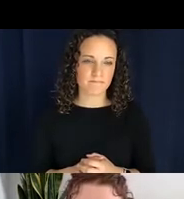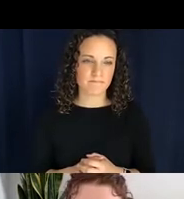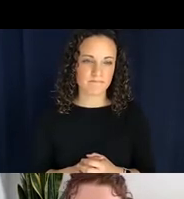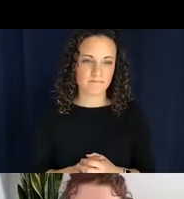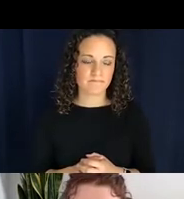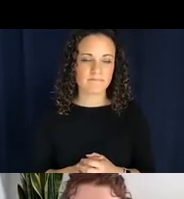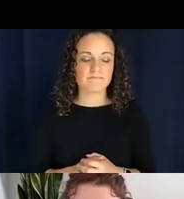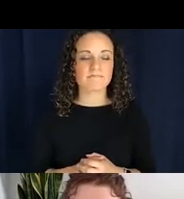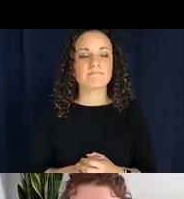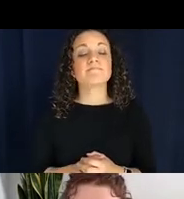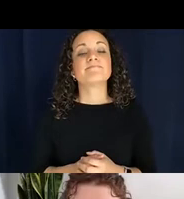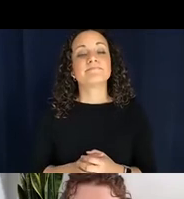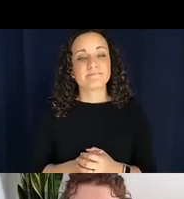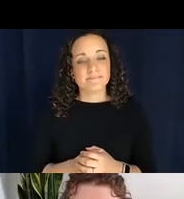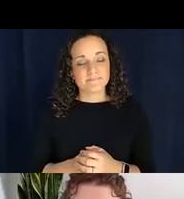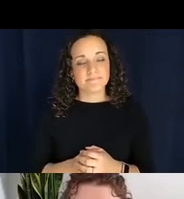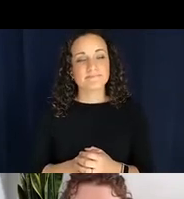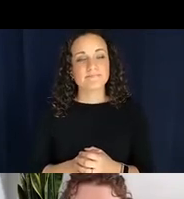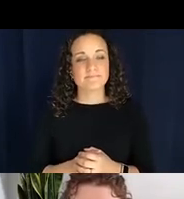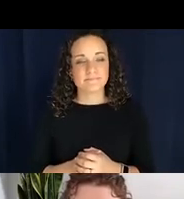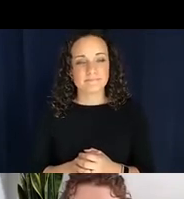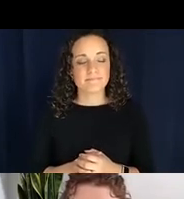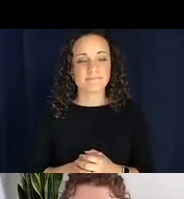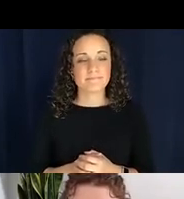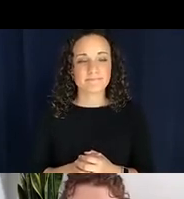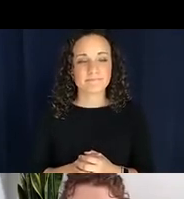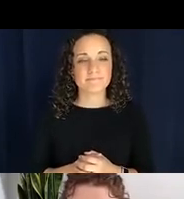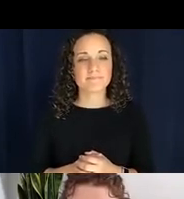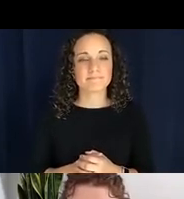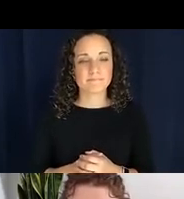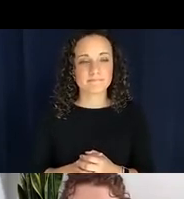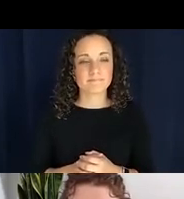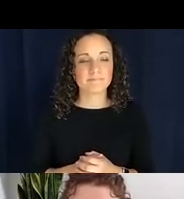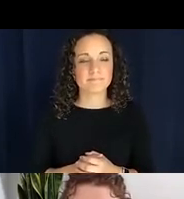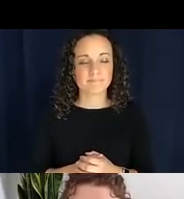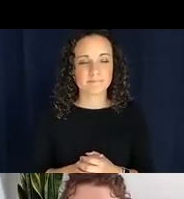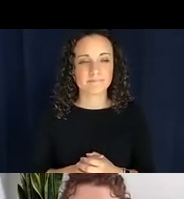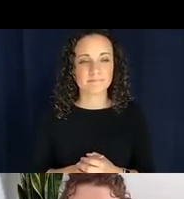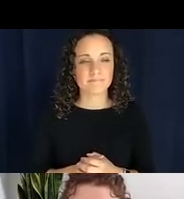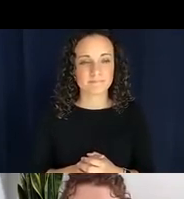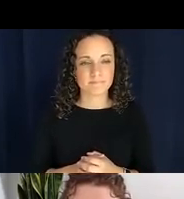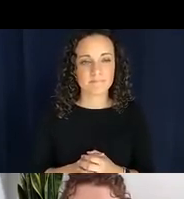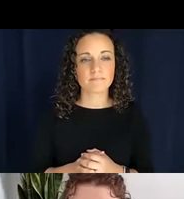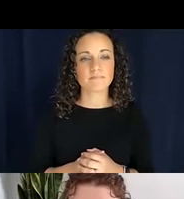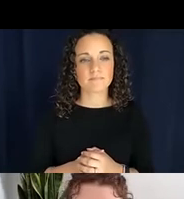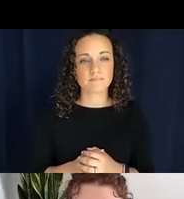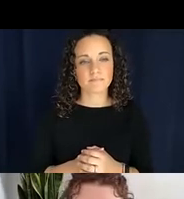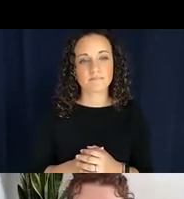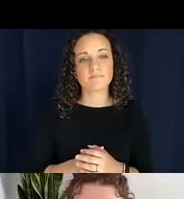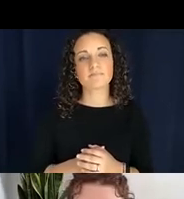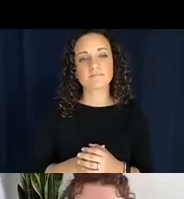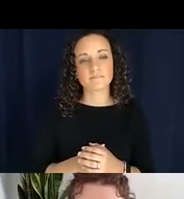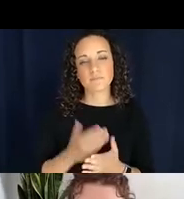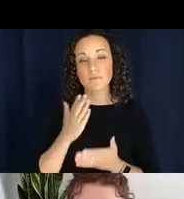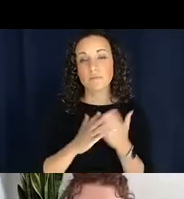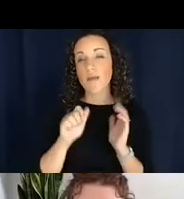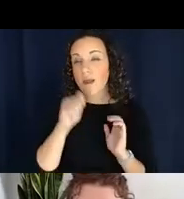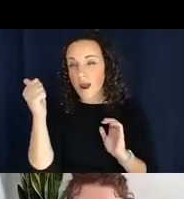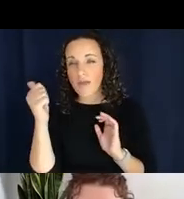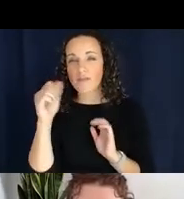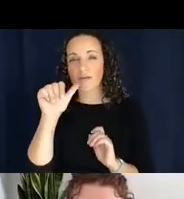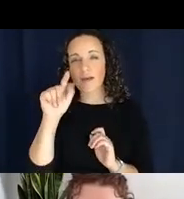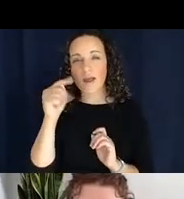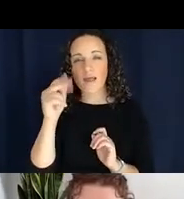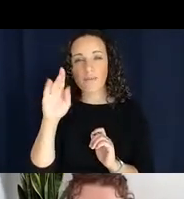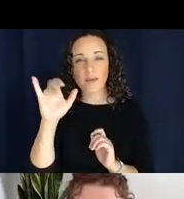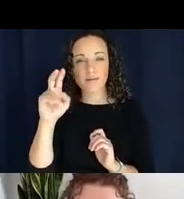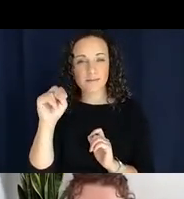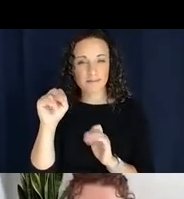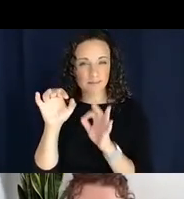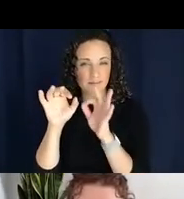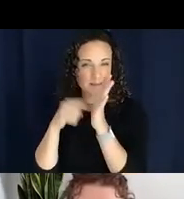So rather than using the other Athabaskan examples I decided to use some Navajo examples